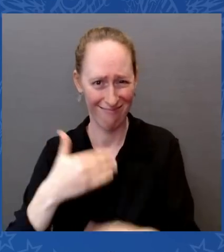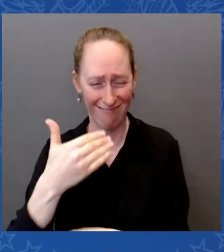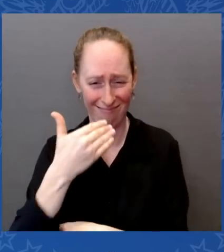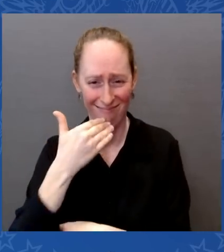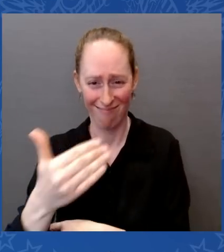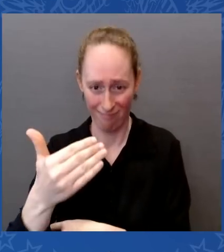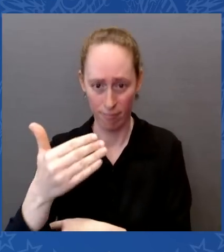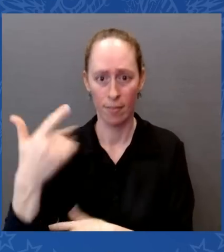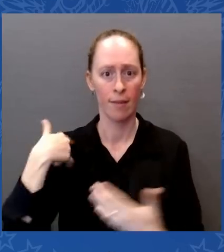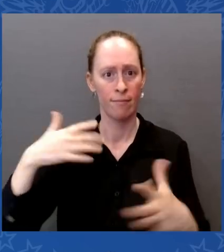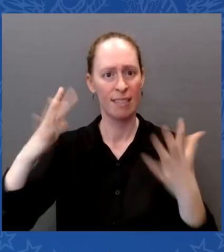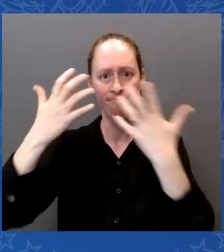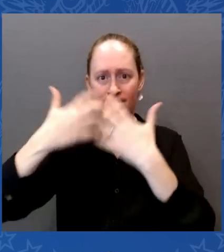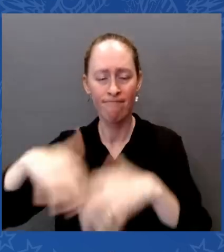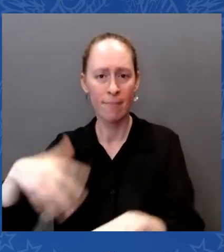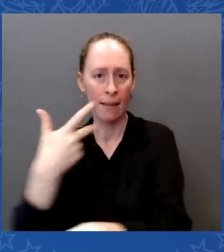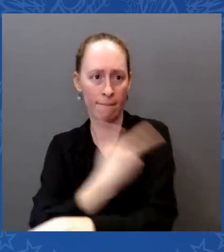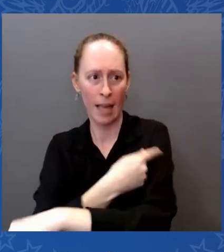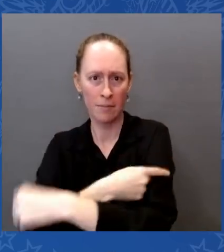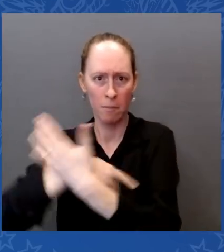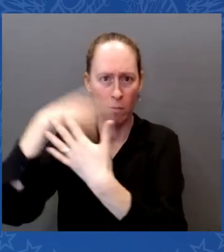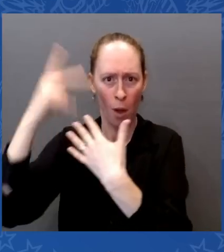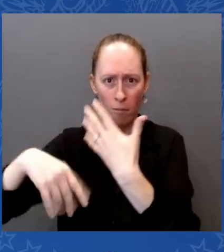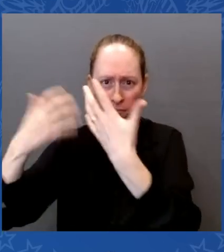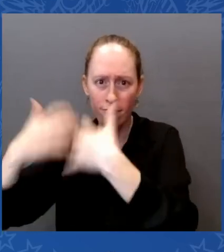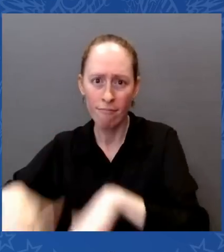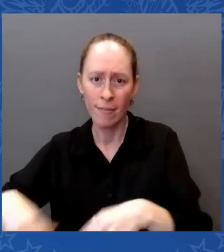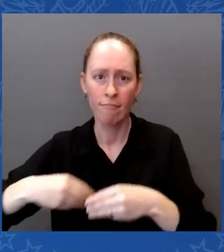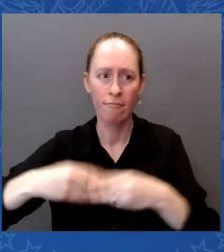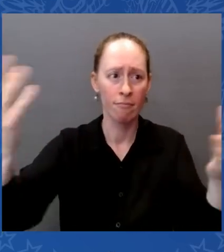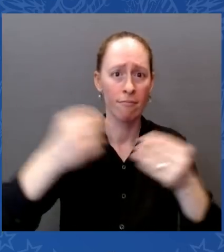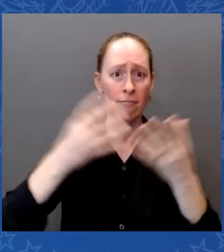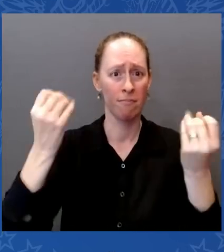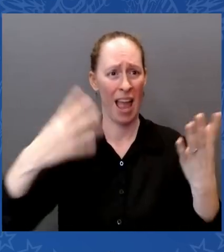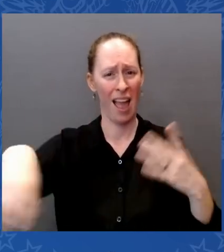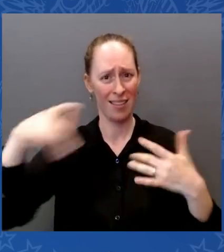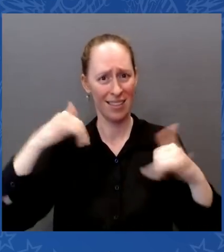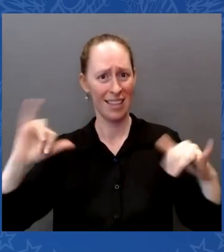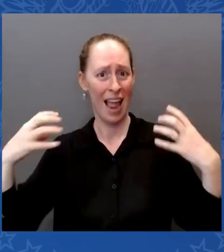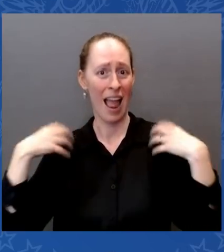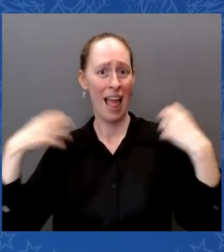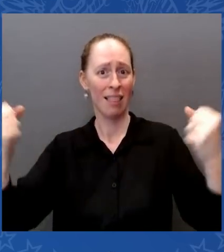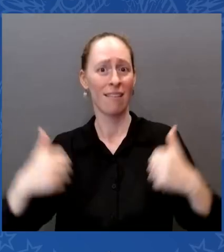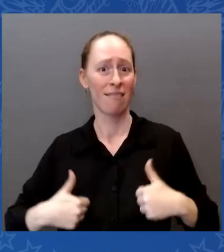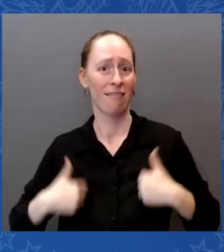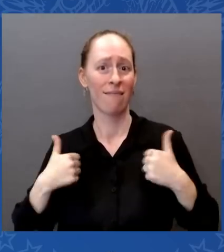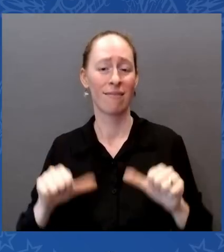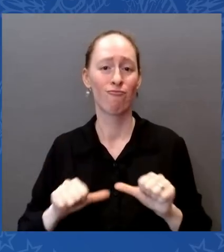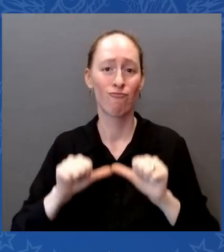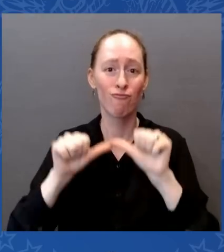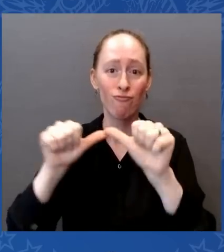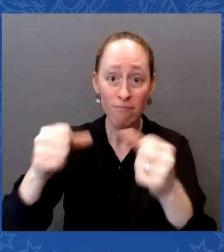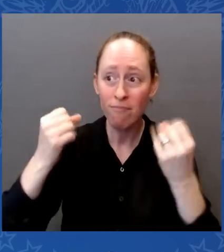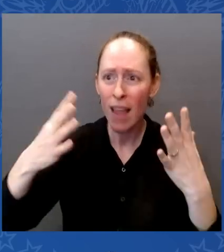during the pandemic; 10 million jobs created -- a record for any administration at this point in a presidency;